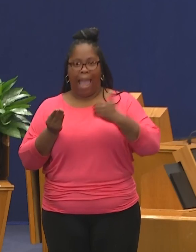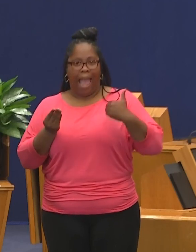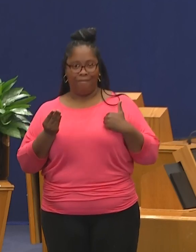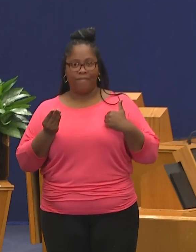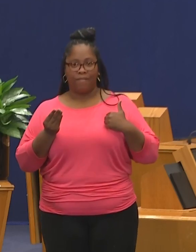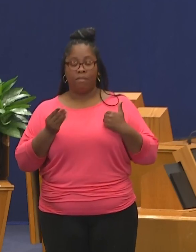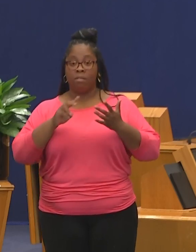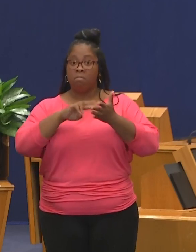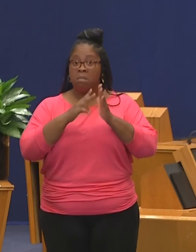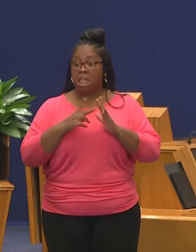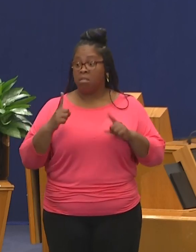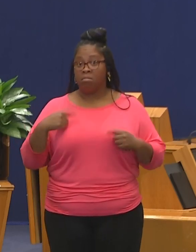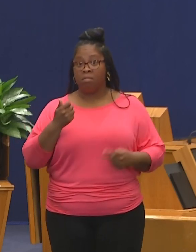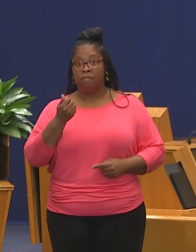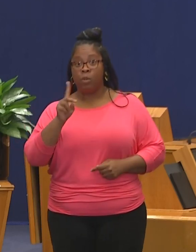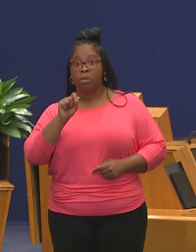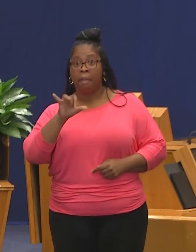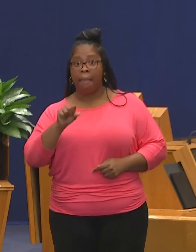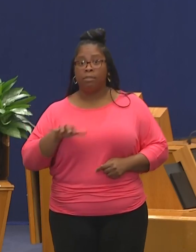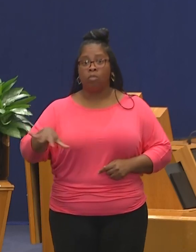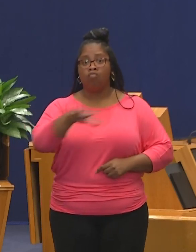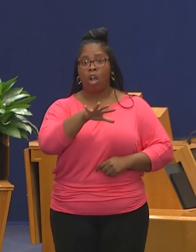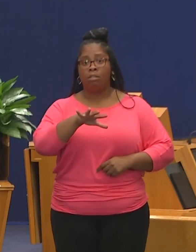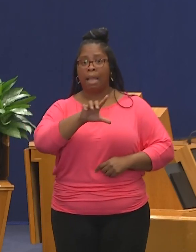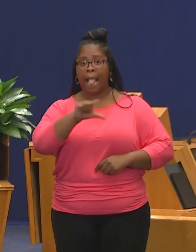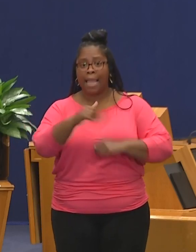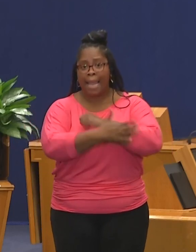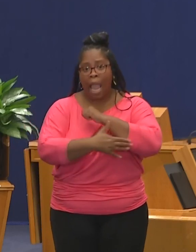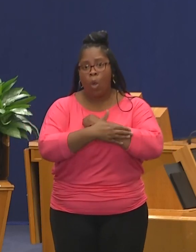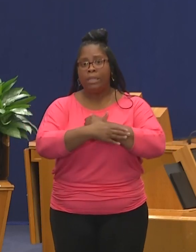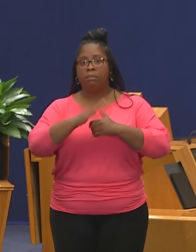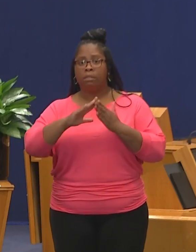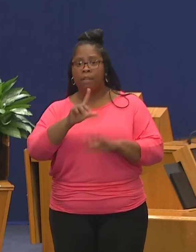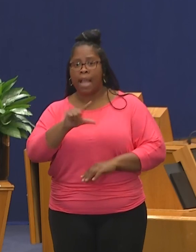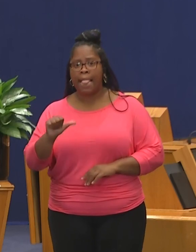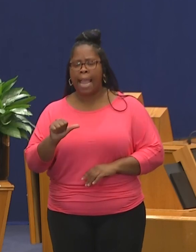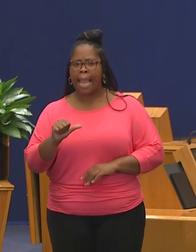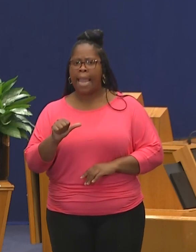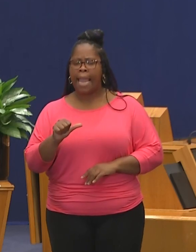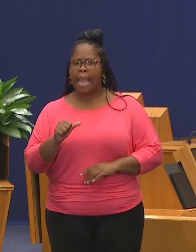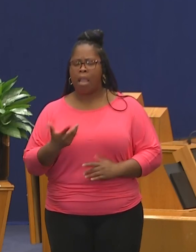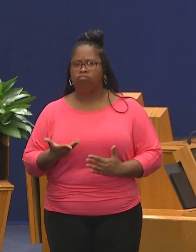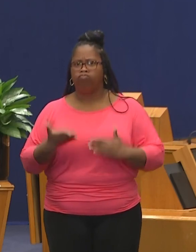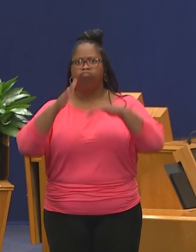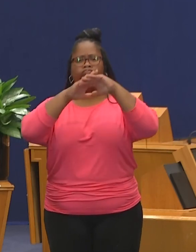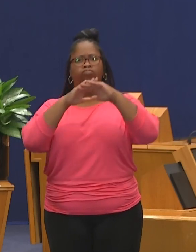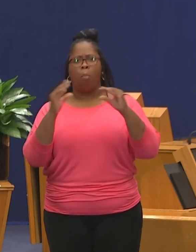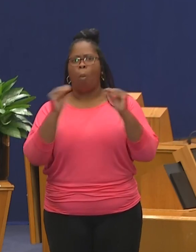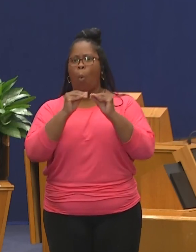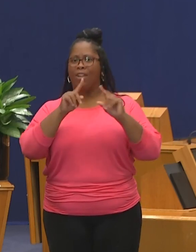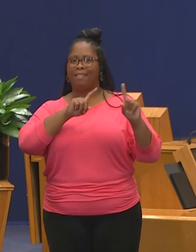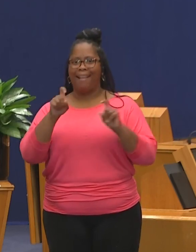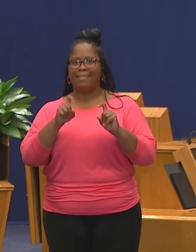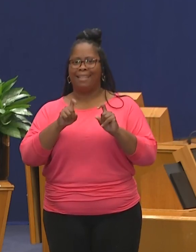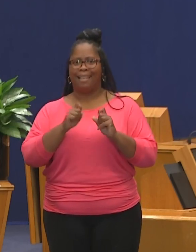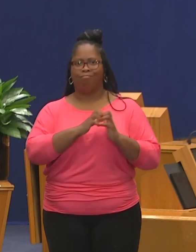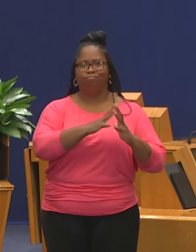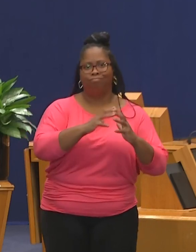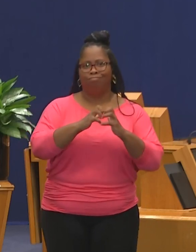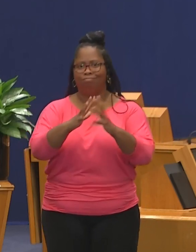TEST RESULTS. SO THE LAST FEW DAYS, PARTICULARLY ACROSS THE COUNTY AND THE CITY OF L.A., THERE'S